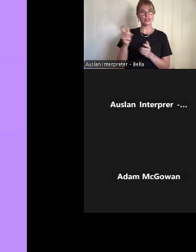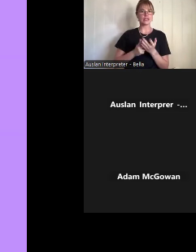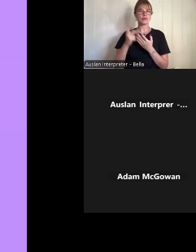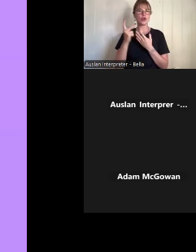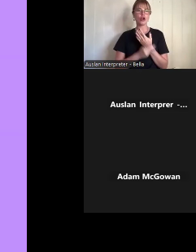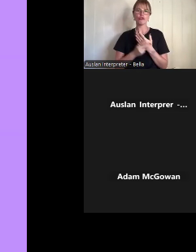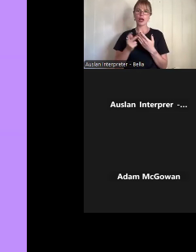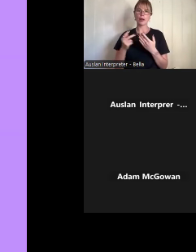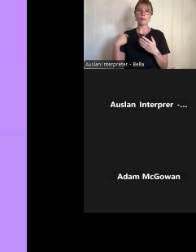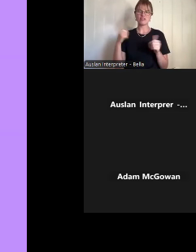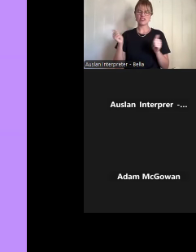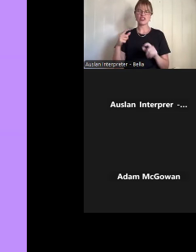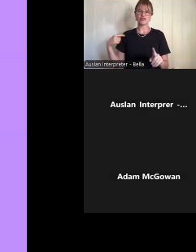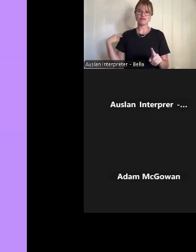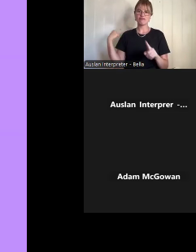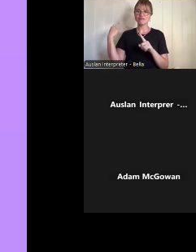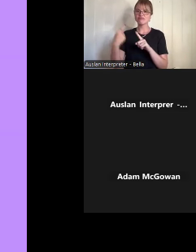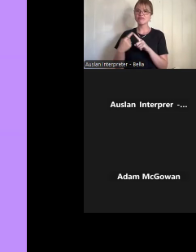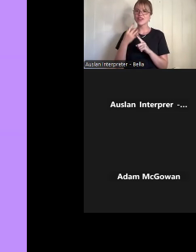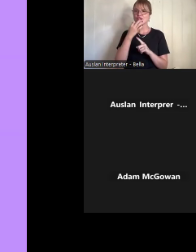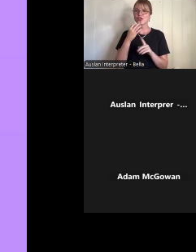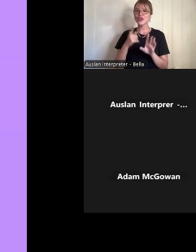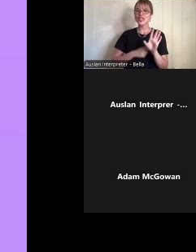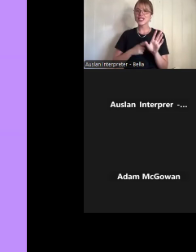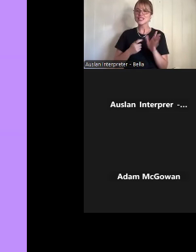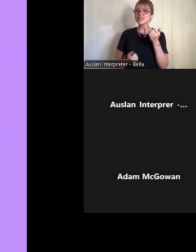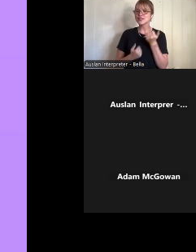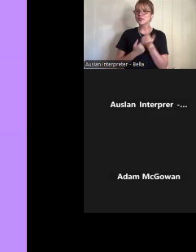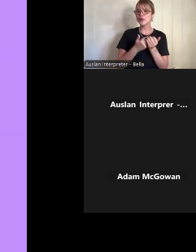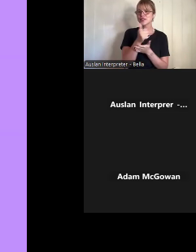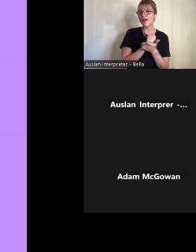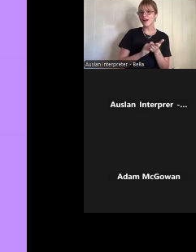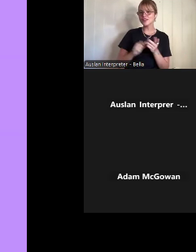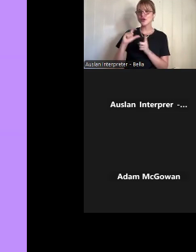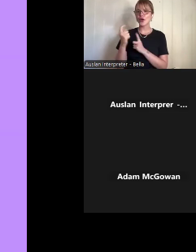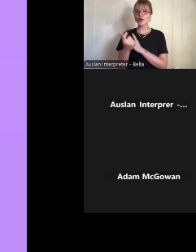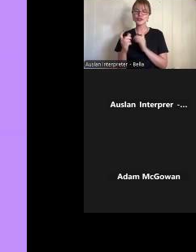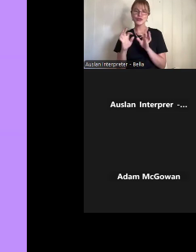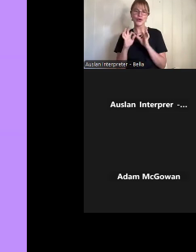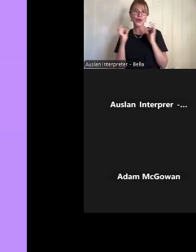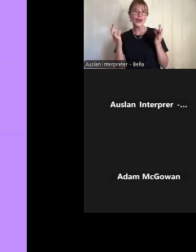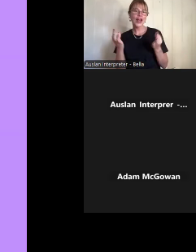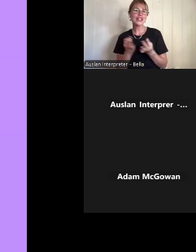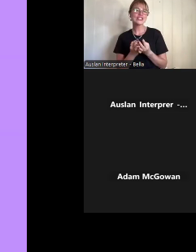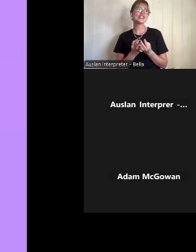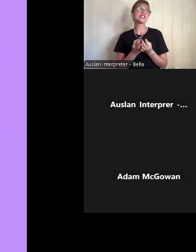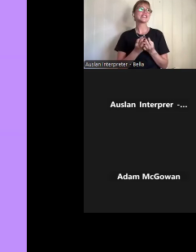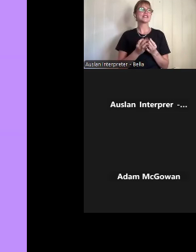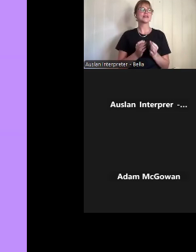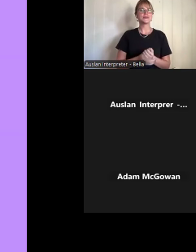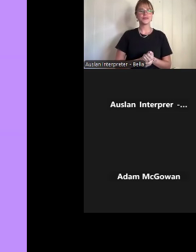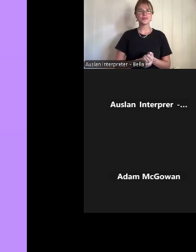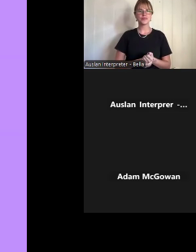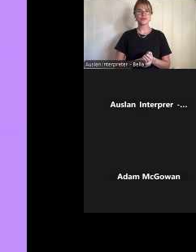years to support arts and culture organisations, artists and arts workers with governance. Then